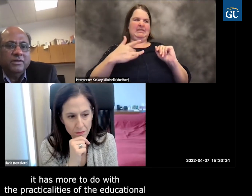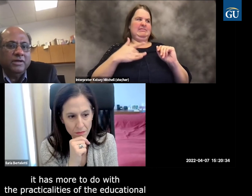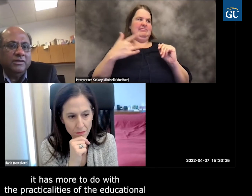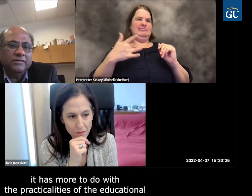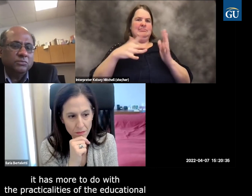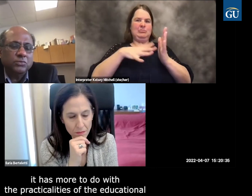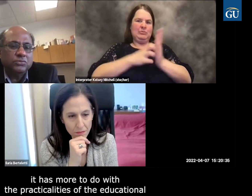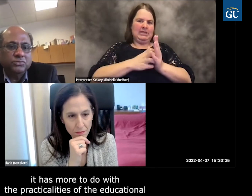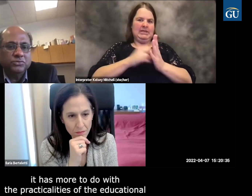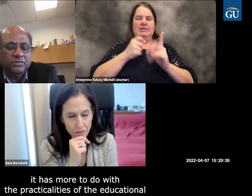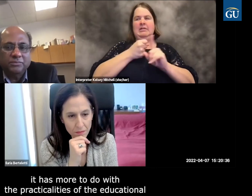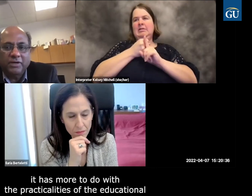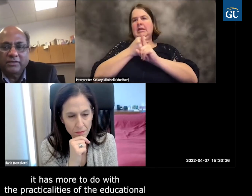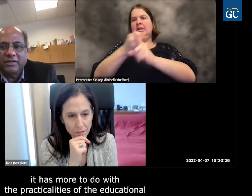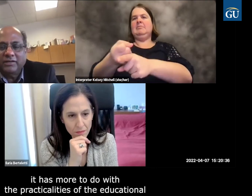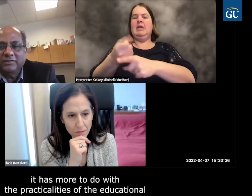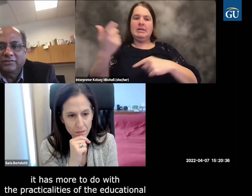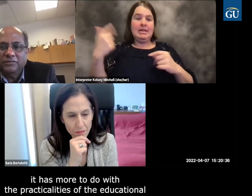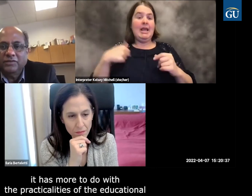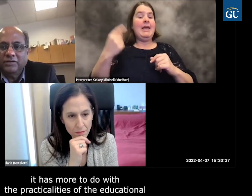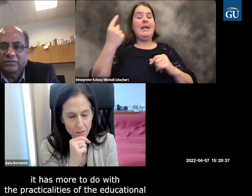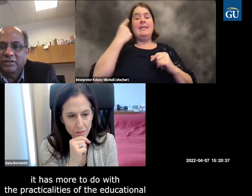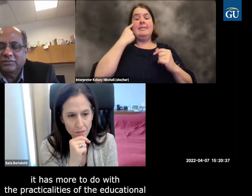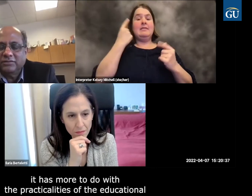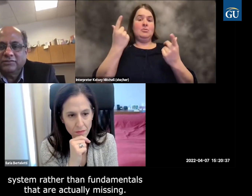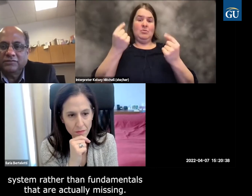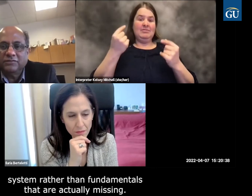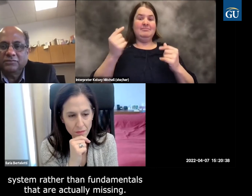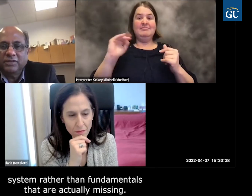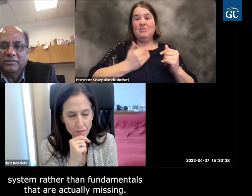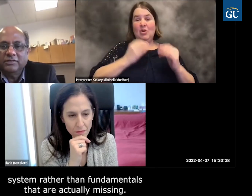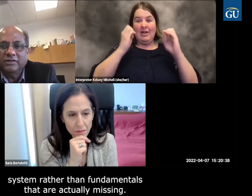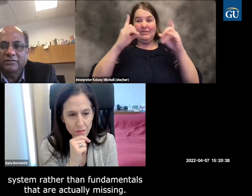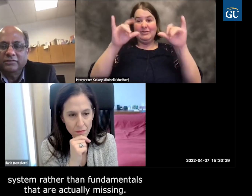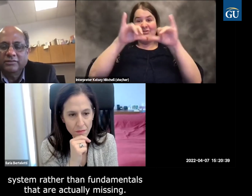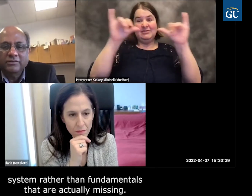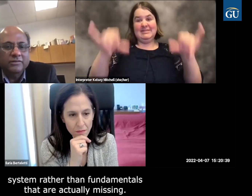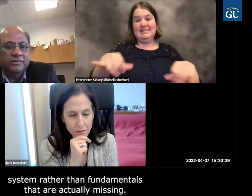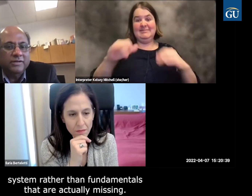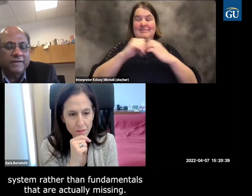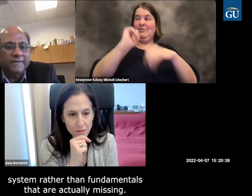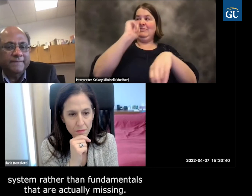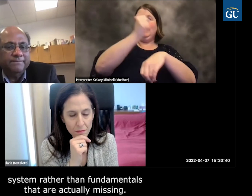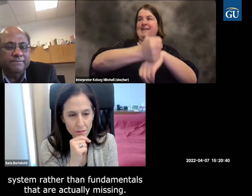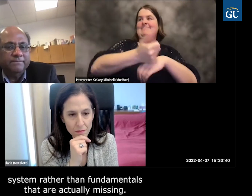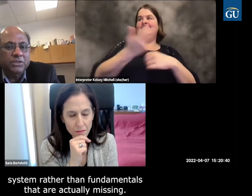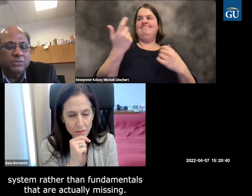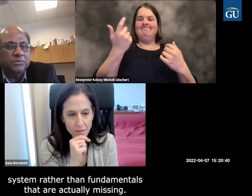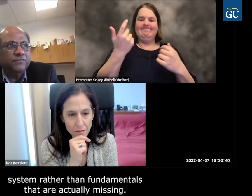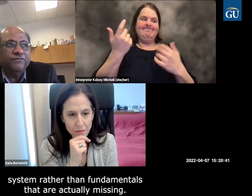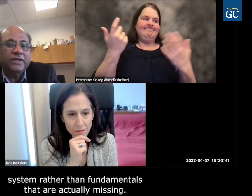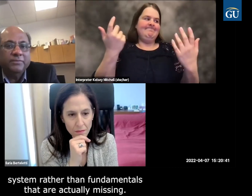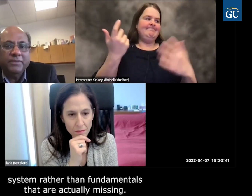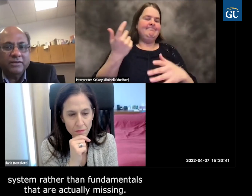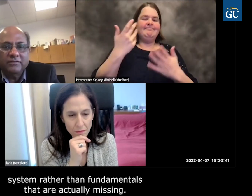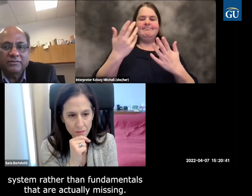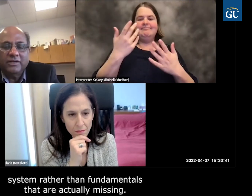it has more to do with the practicalities of the educational system rather than